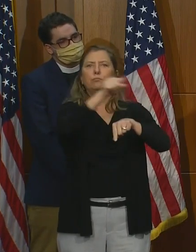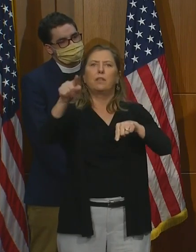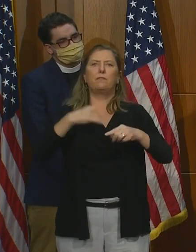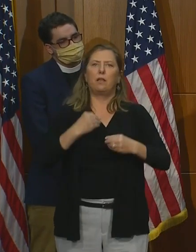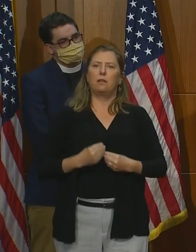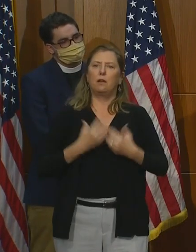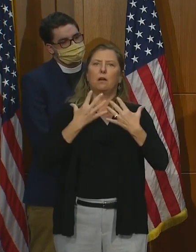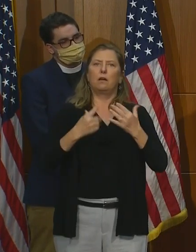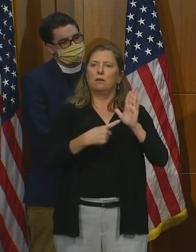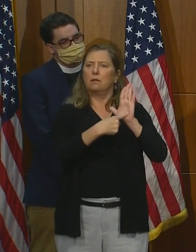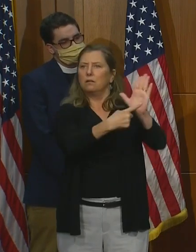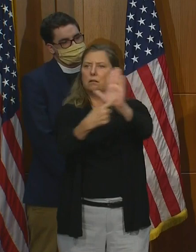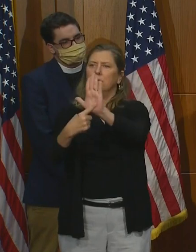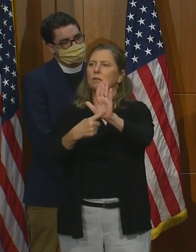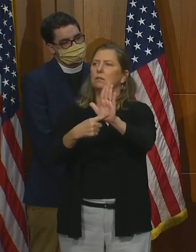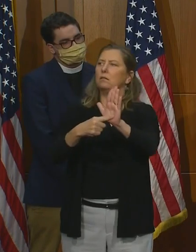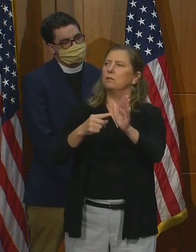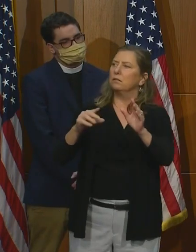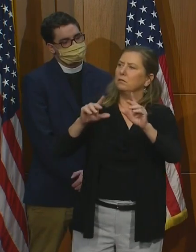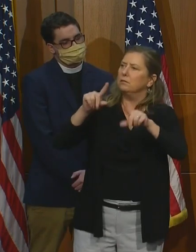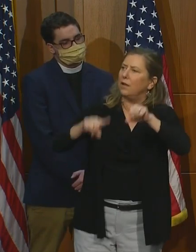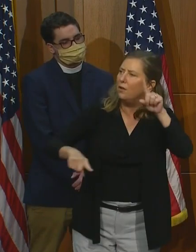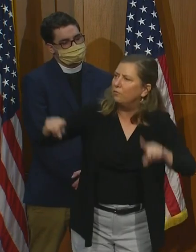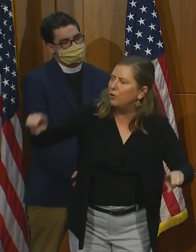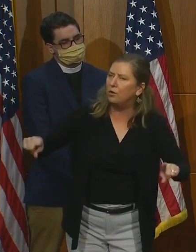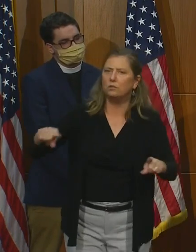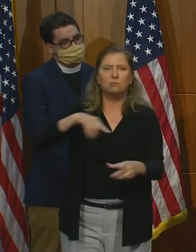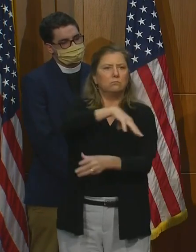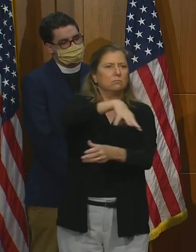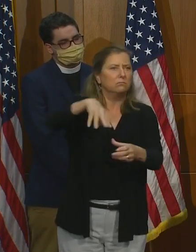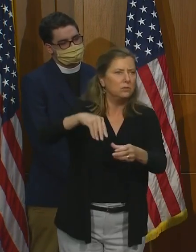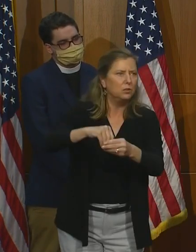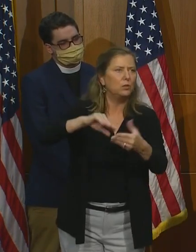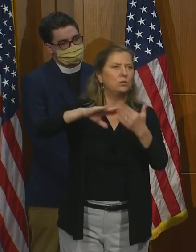PEOPLE ONES THAT REFLECT THE